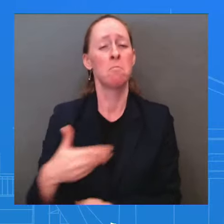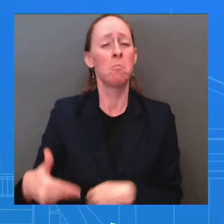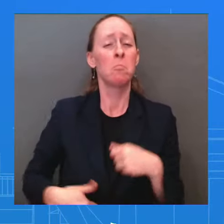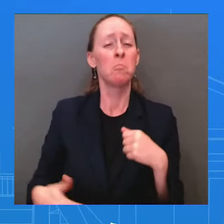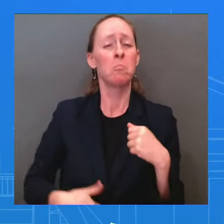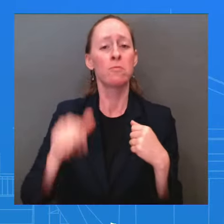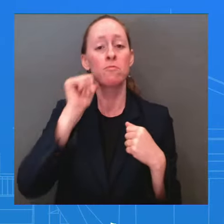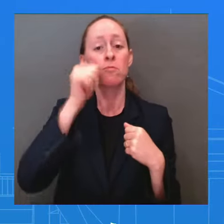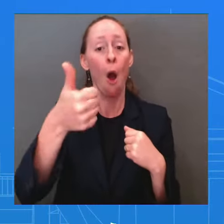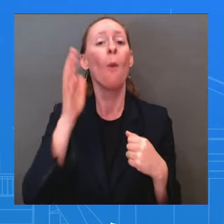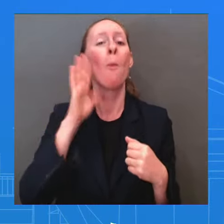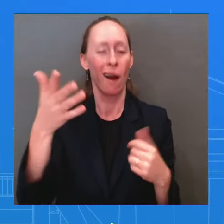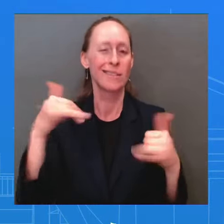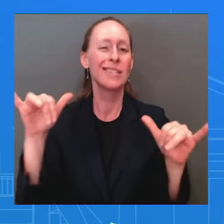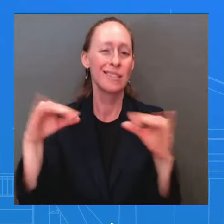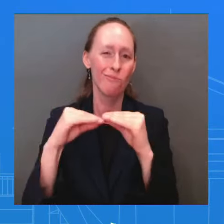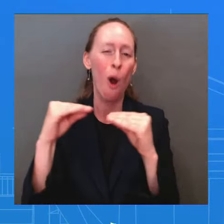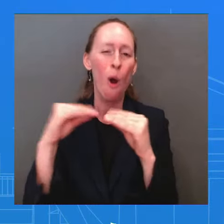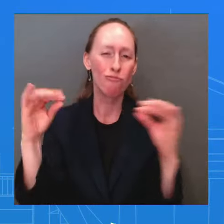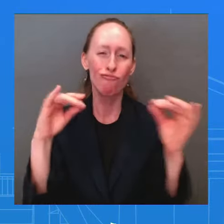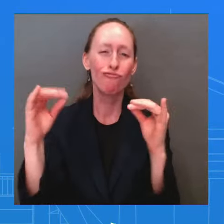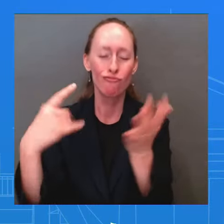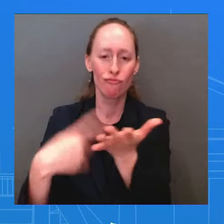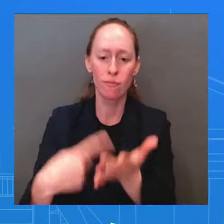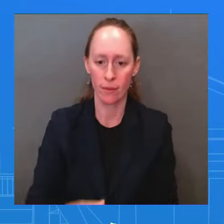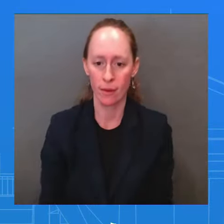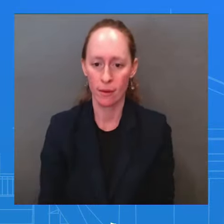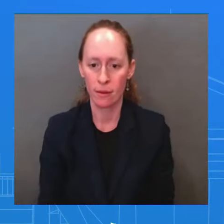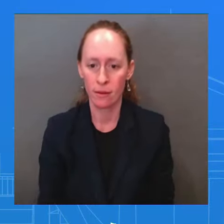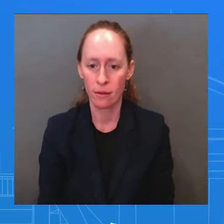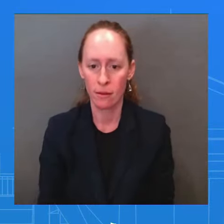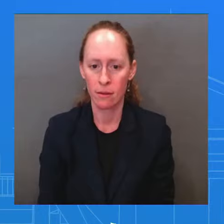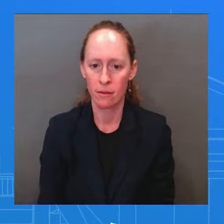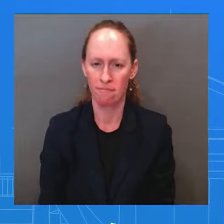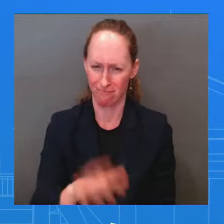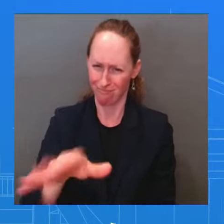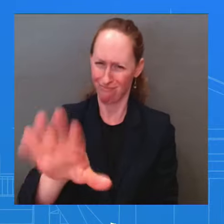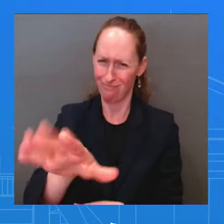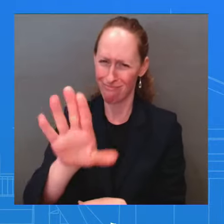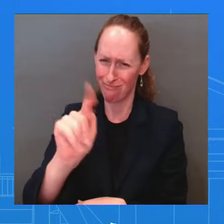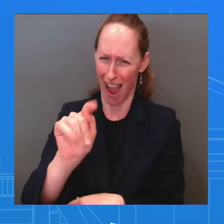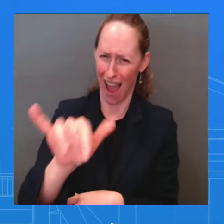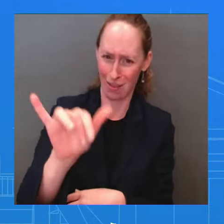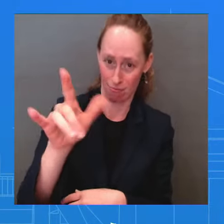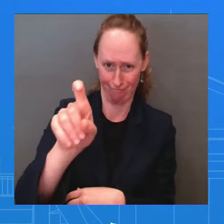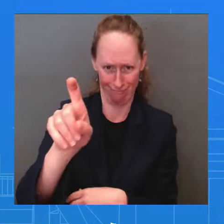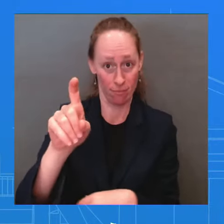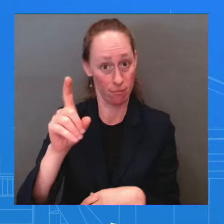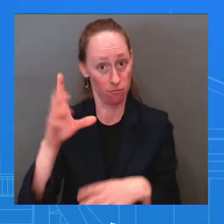The Press: So, it shouldn't be seen as a reflection of the President being overly concerned about the situation? This is just: They've been involved -- Ms. Jean-Pierre: They've been involved.